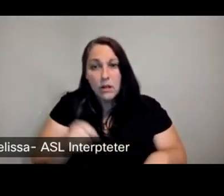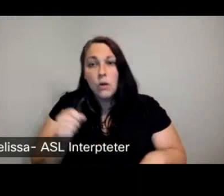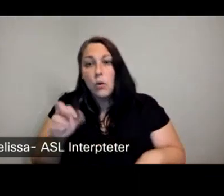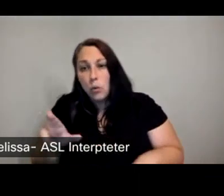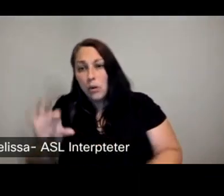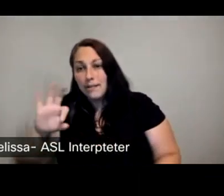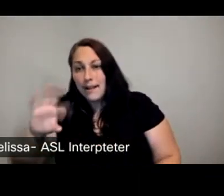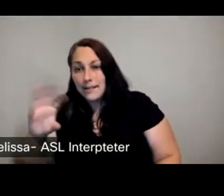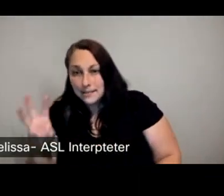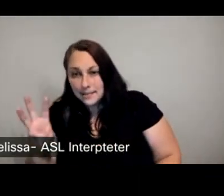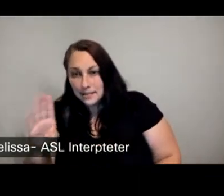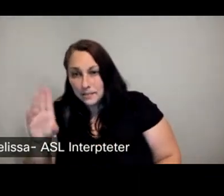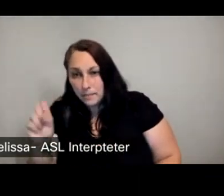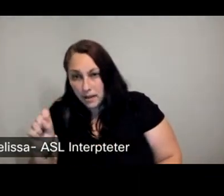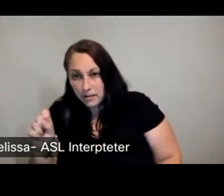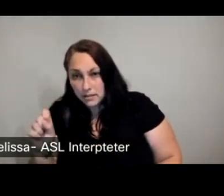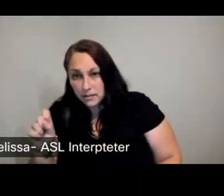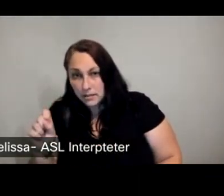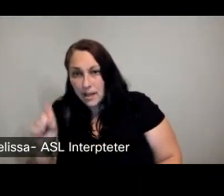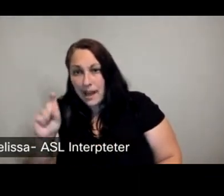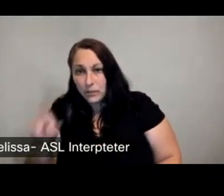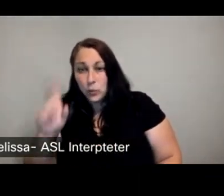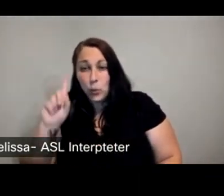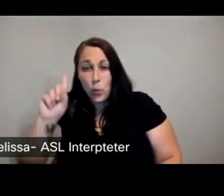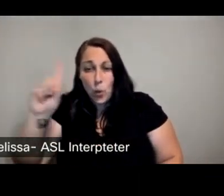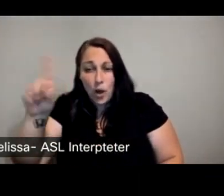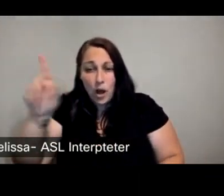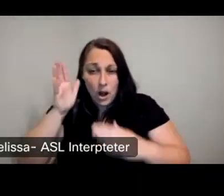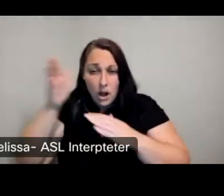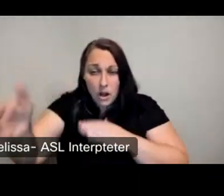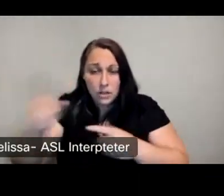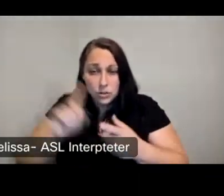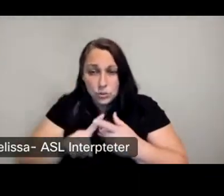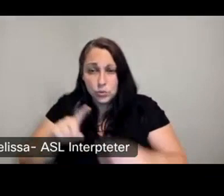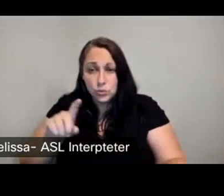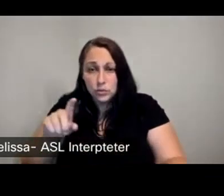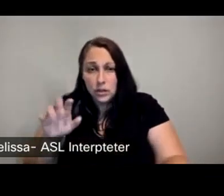has to go down and make a u-turn at 4th Street also and that can't be very efficient either right